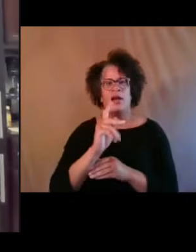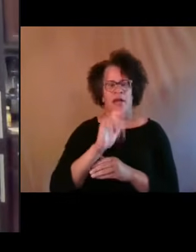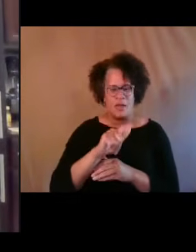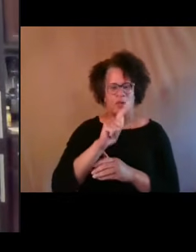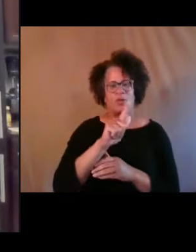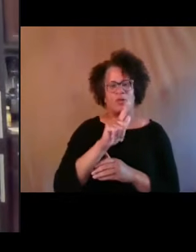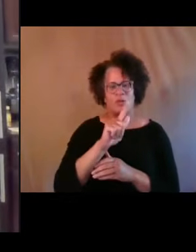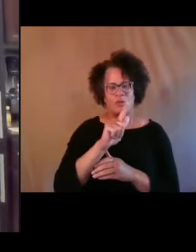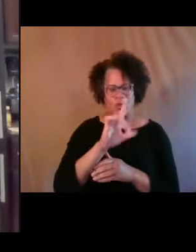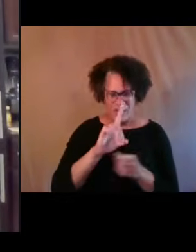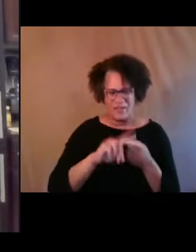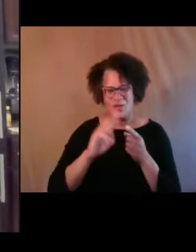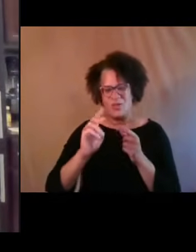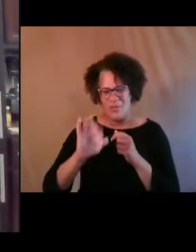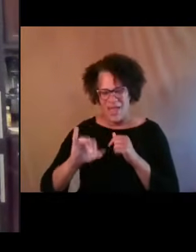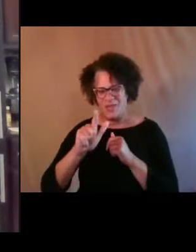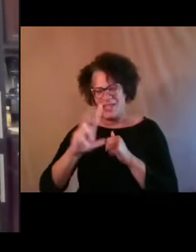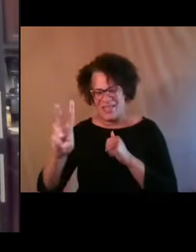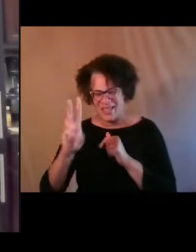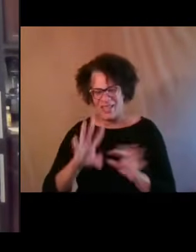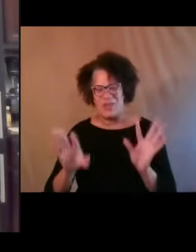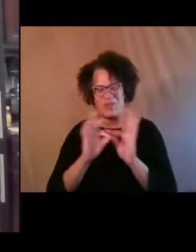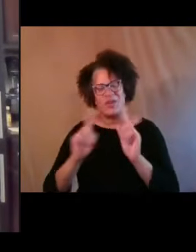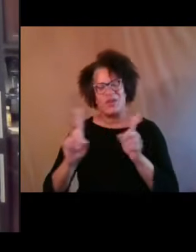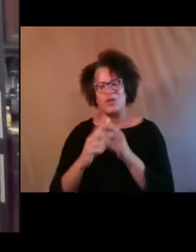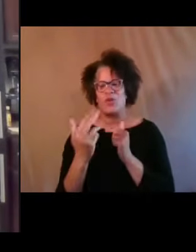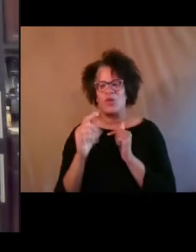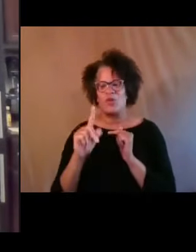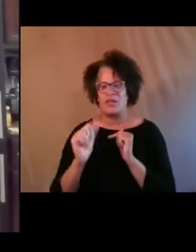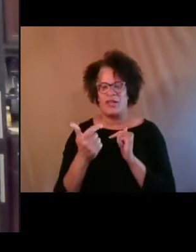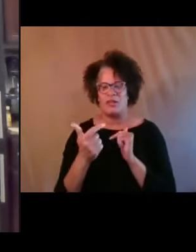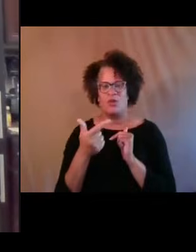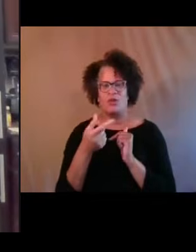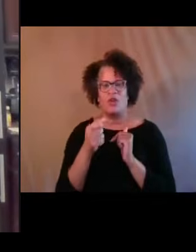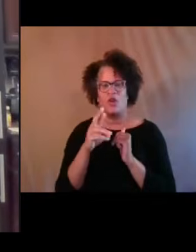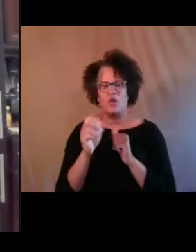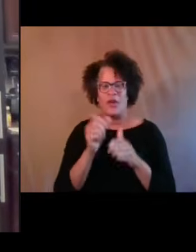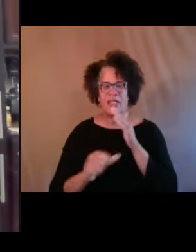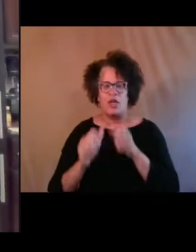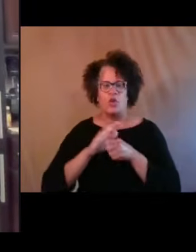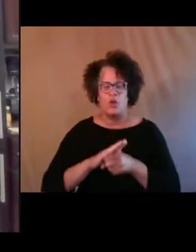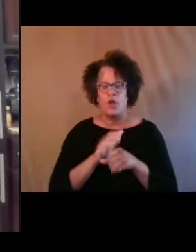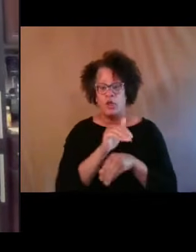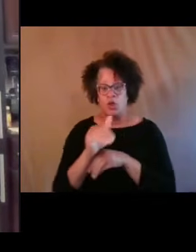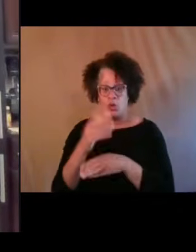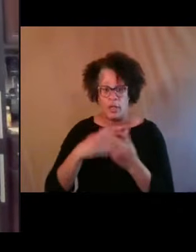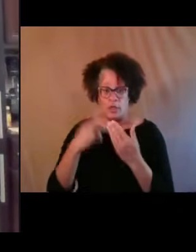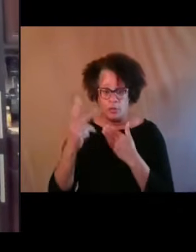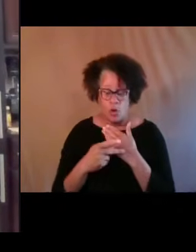You can learn more at www.thirteen.org/GraceUnderPressure. Tonight's program, THE ONLY OPTION IS ACTION: